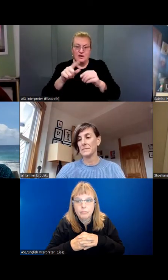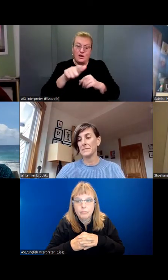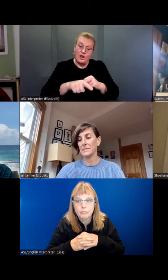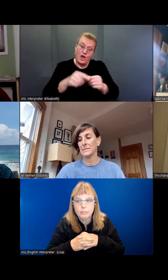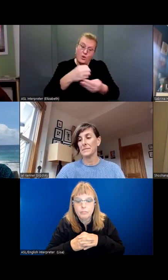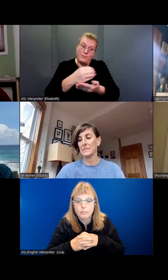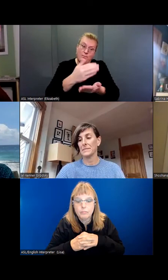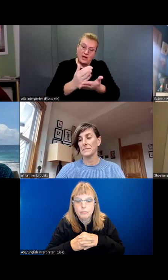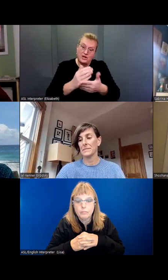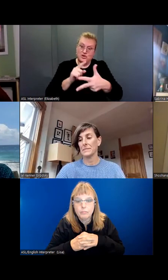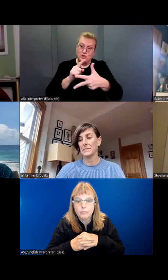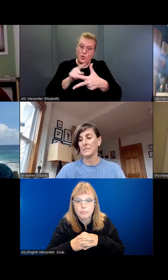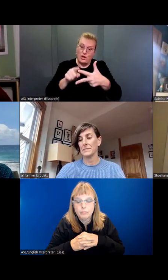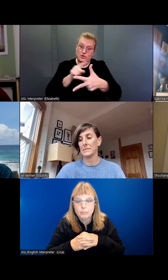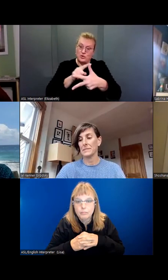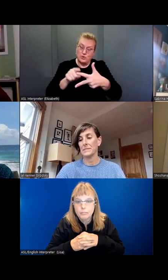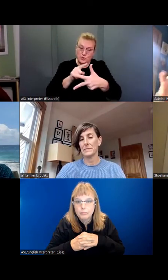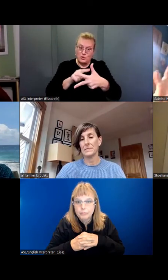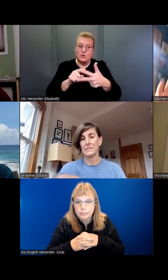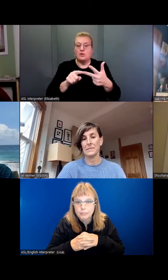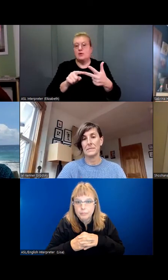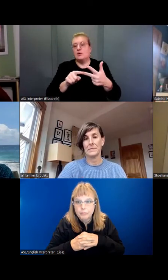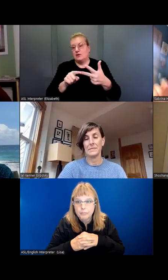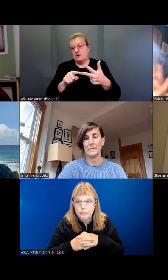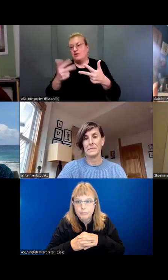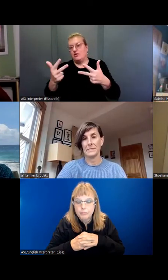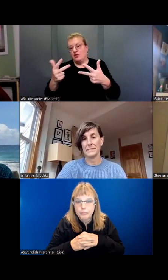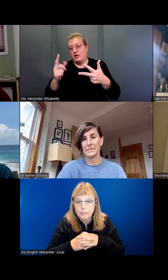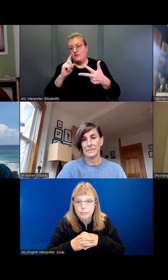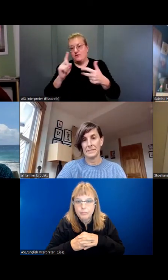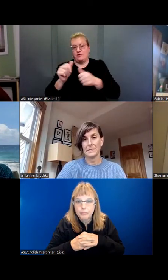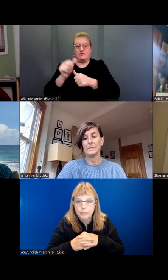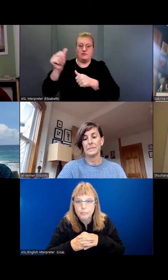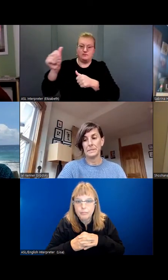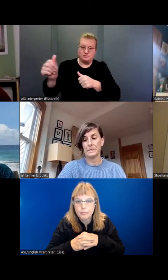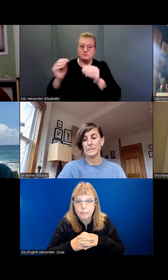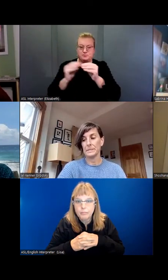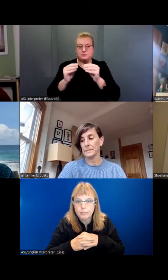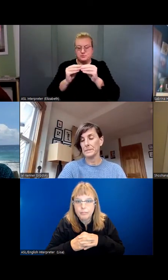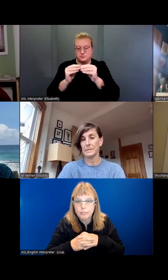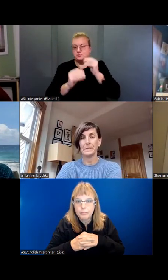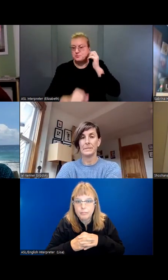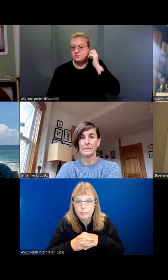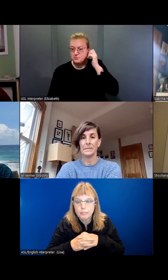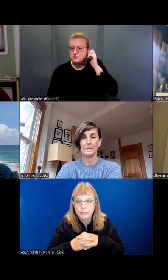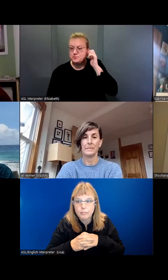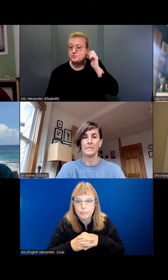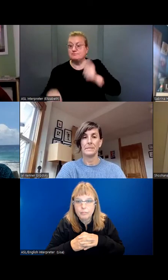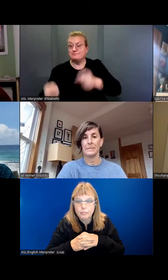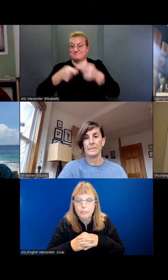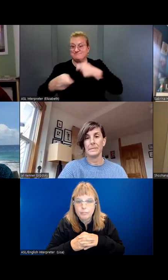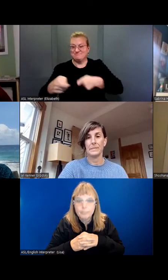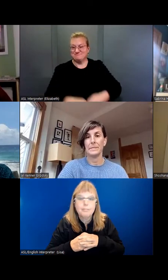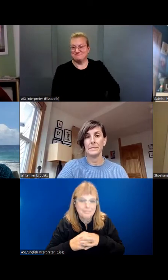NEST 1, 2 kinds of things, and then NEST 3 for artists that are usually from further a field.